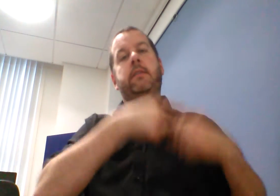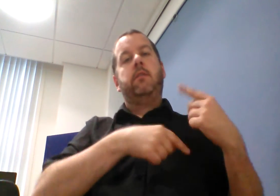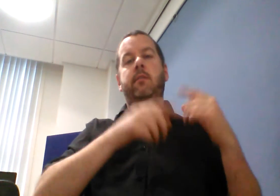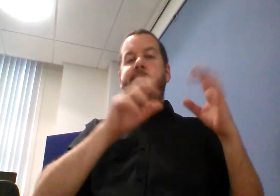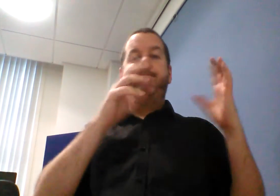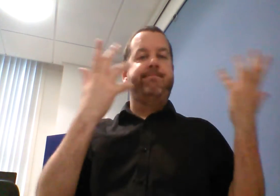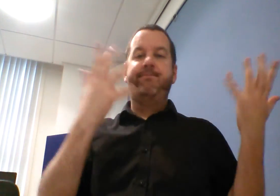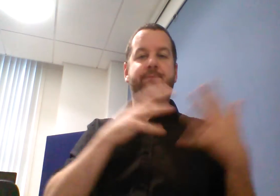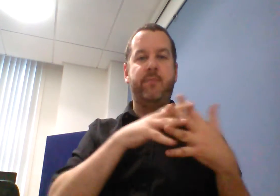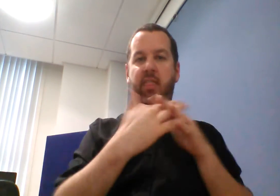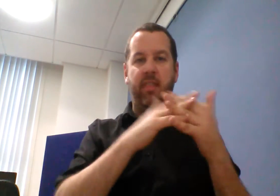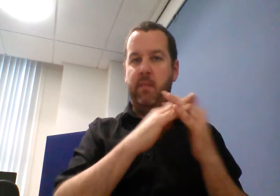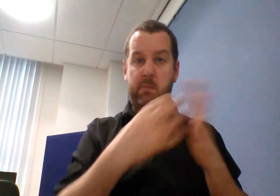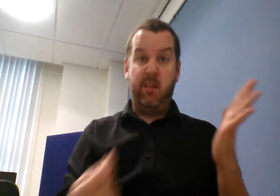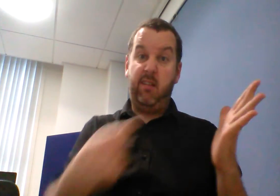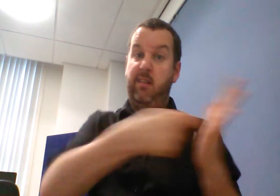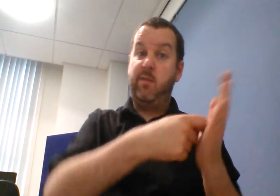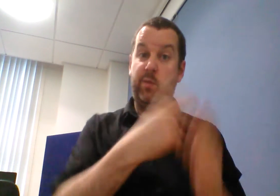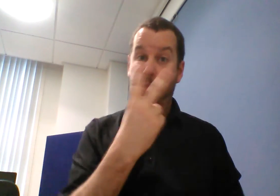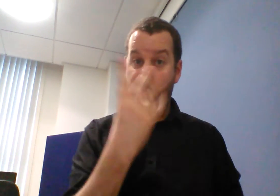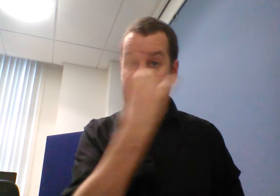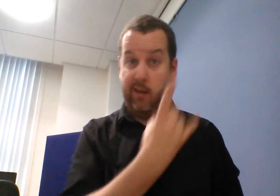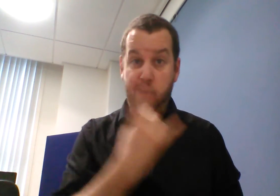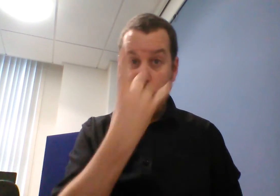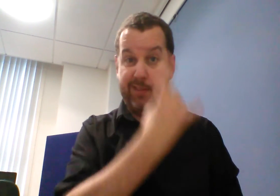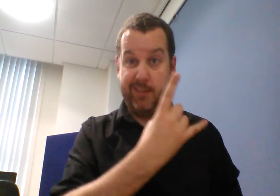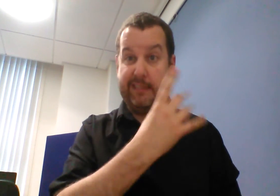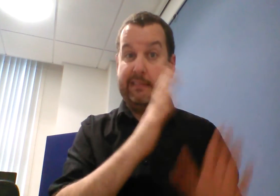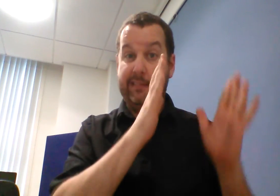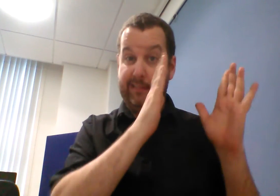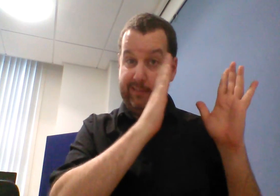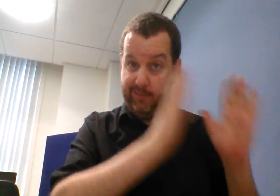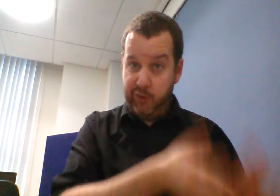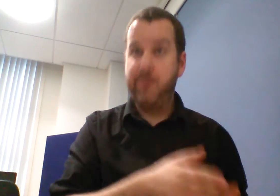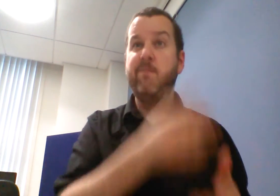So it was complicated, and ended up adding two hours worth of work to the presentation!